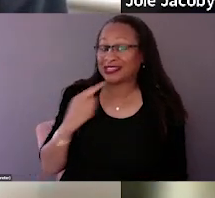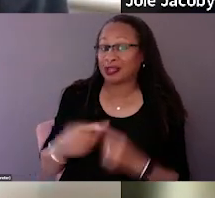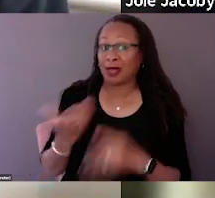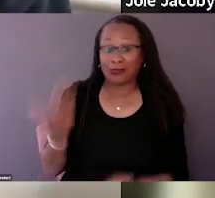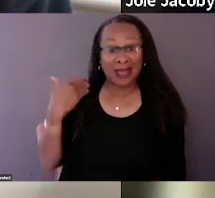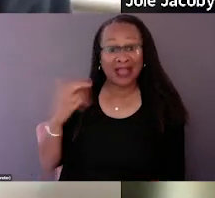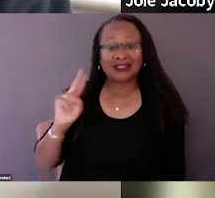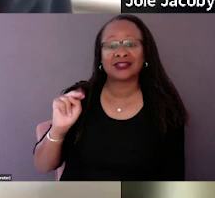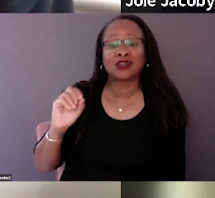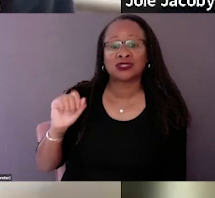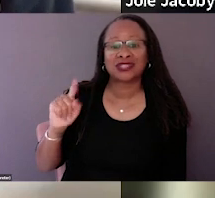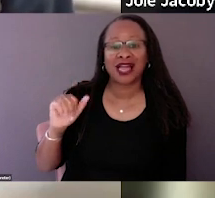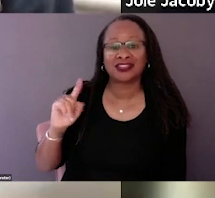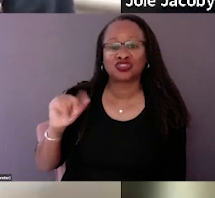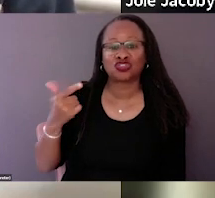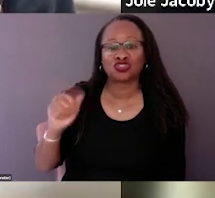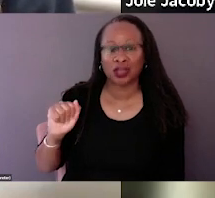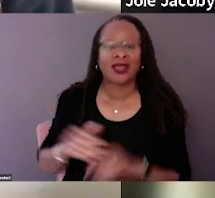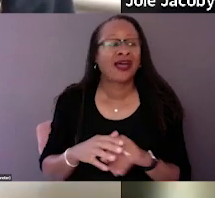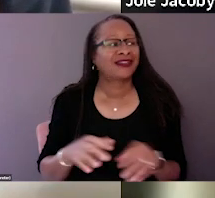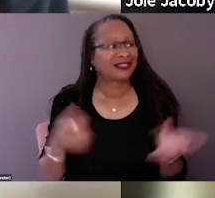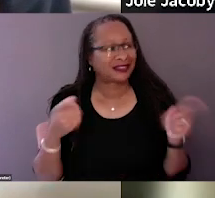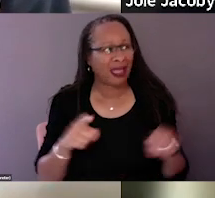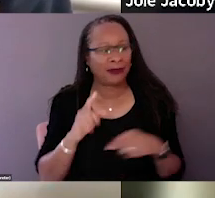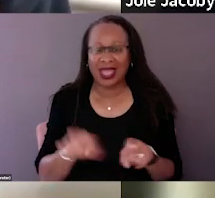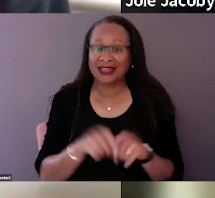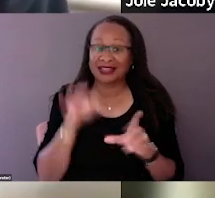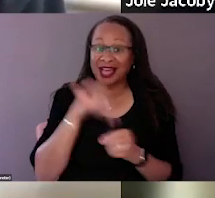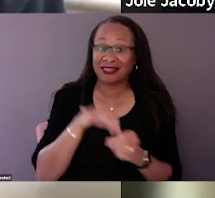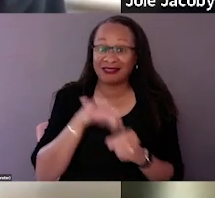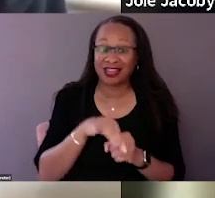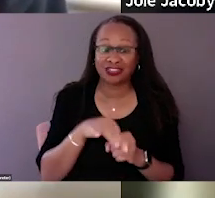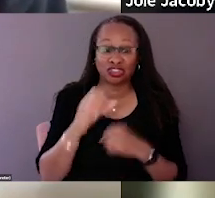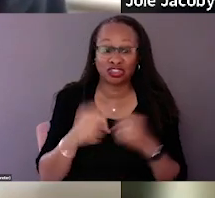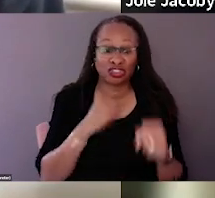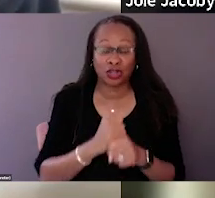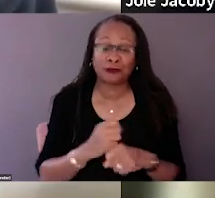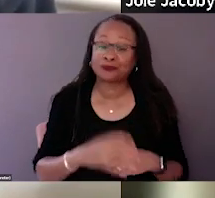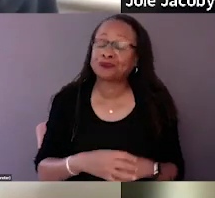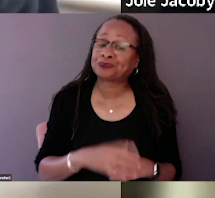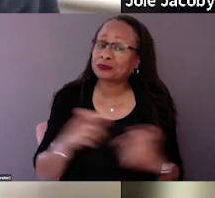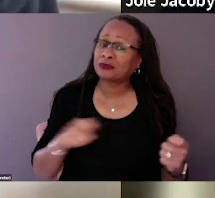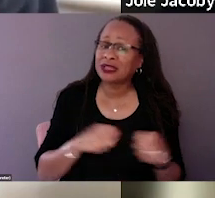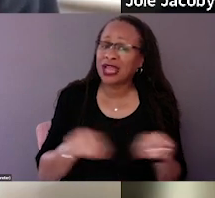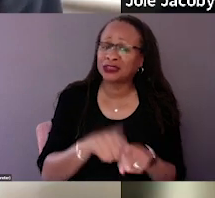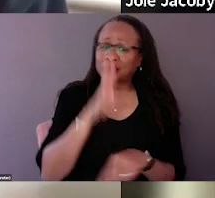during an election year, specifically in this window, especially right now, with all his legal case stuff.